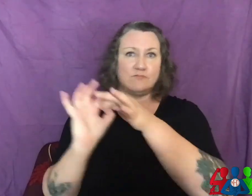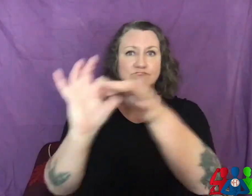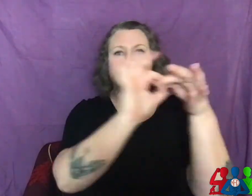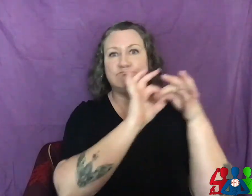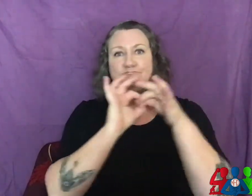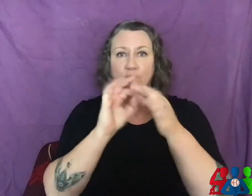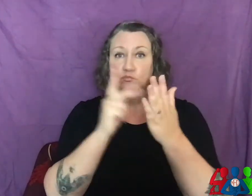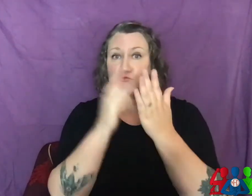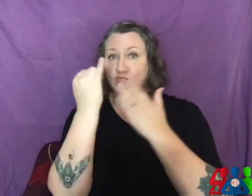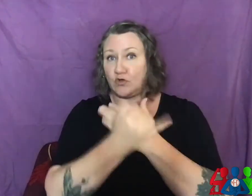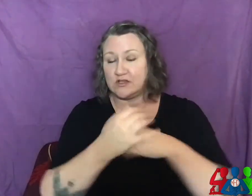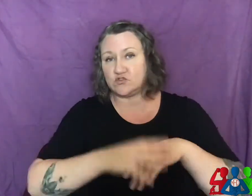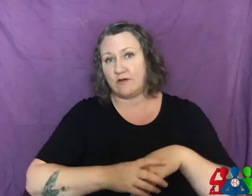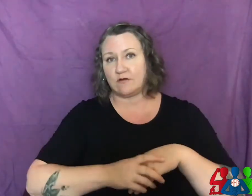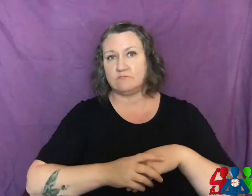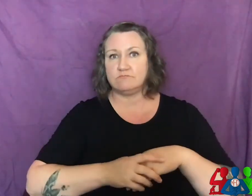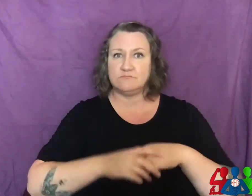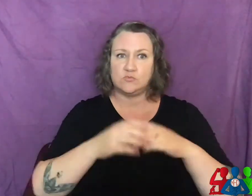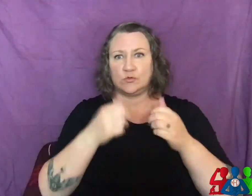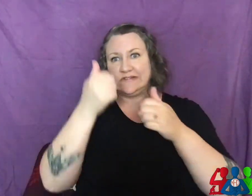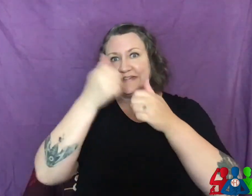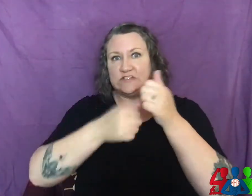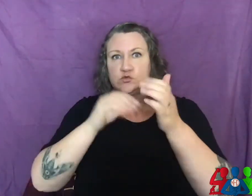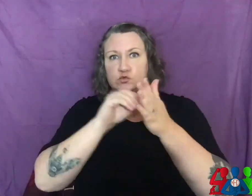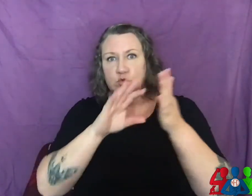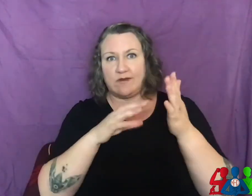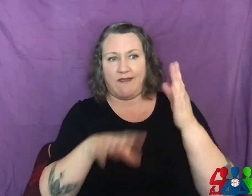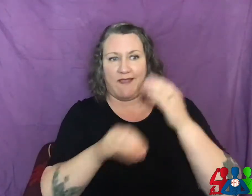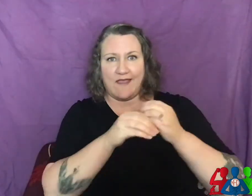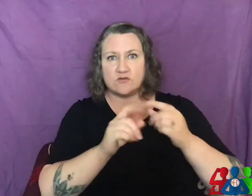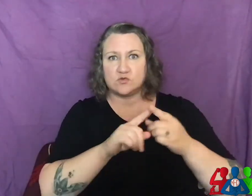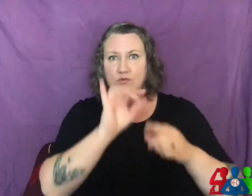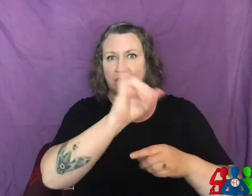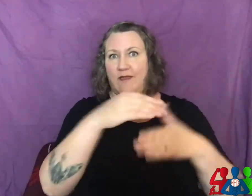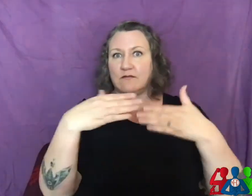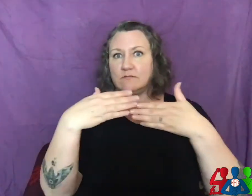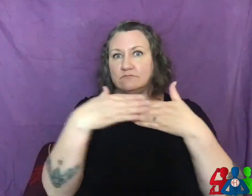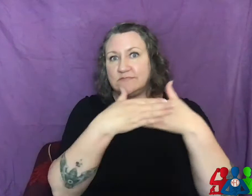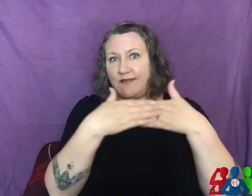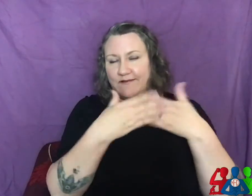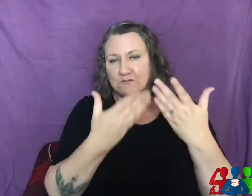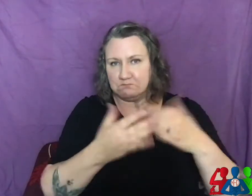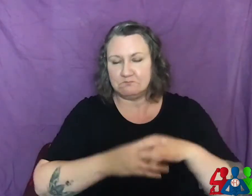create a Google Slide deck that they work on together for one project. Each student can add to